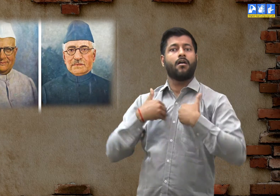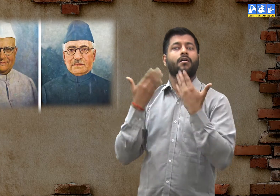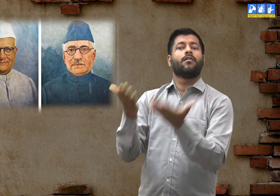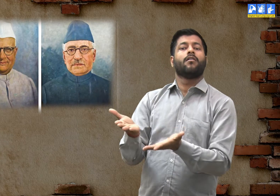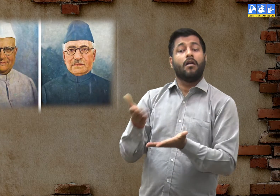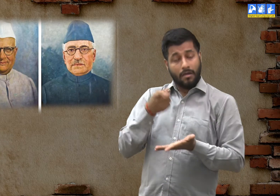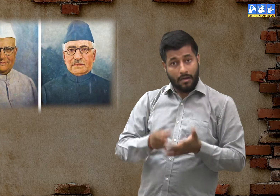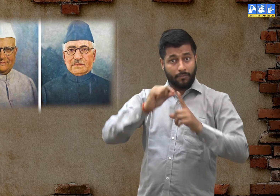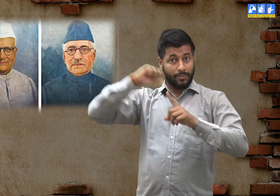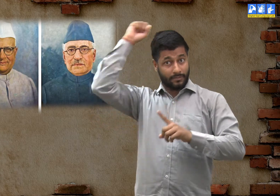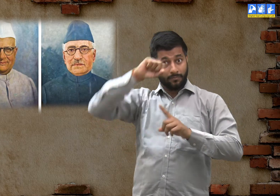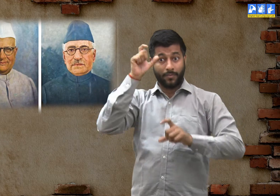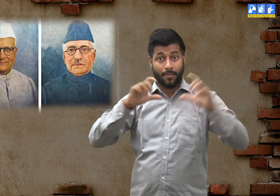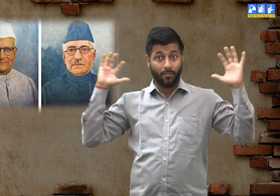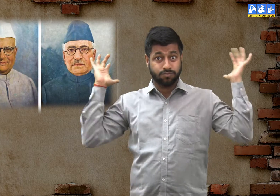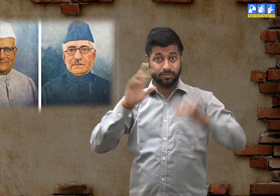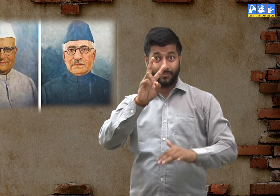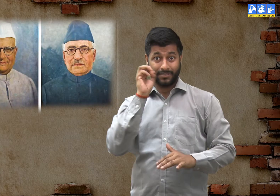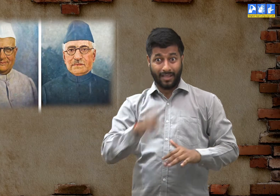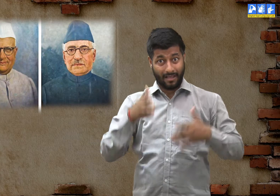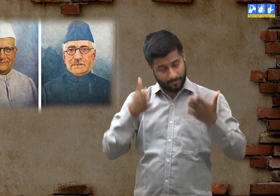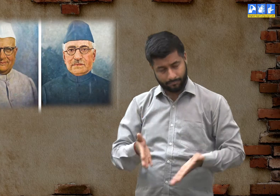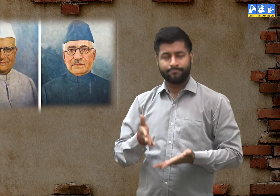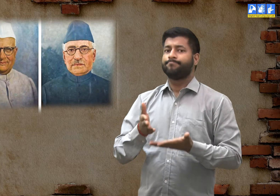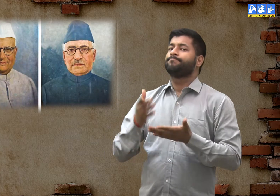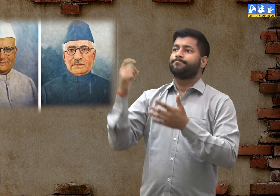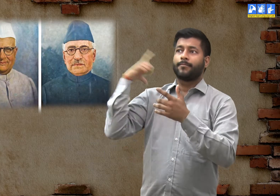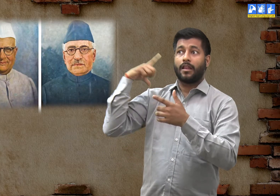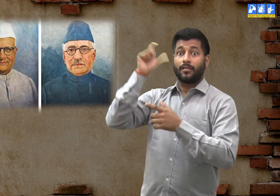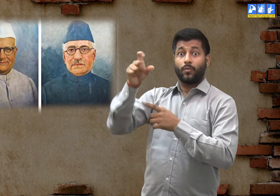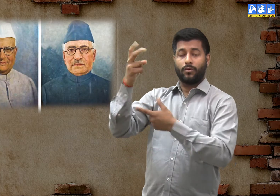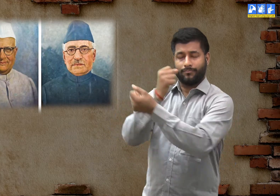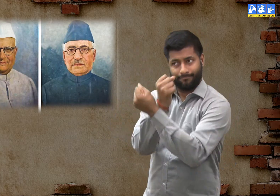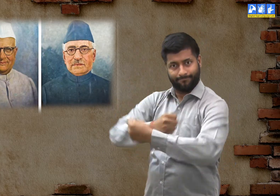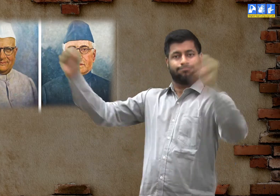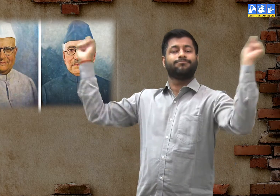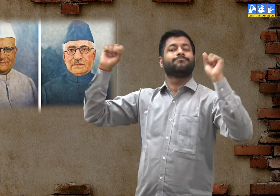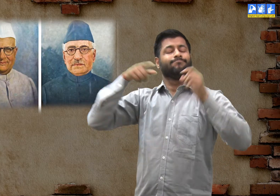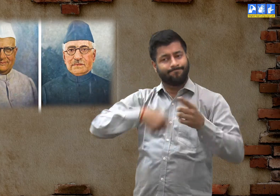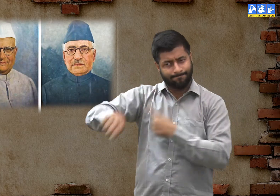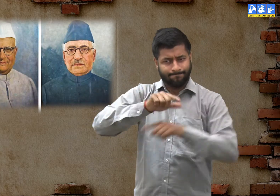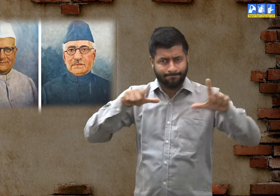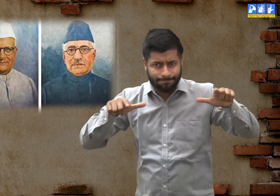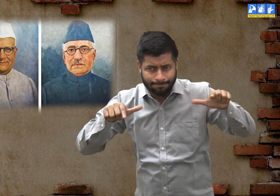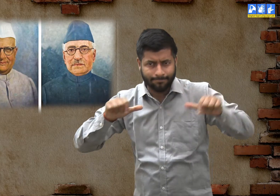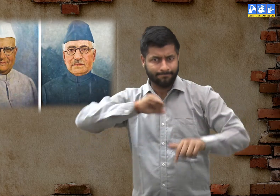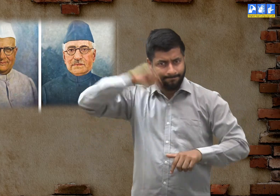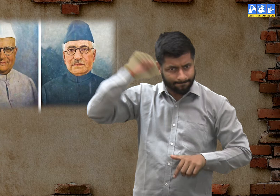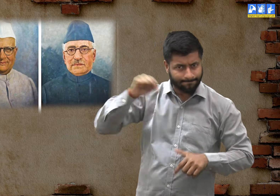against the arrest of pro-indian independence leaders Dr. Saifuddin and Dr. Satyapal.